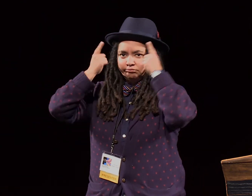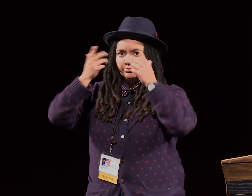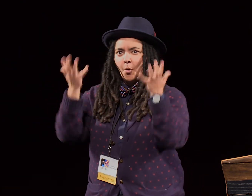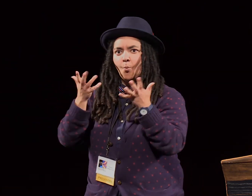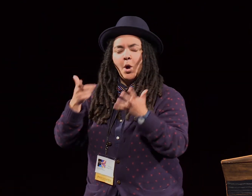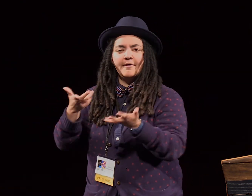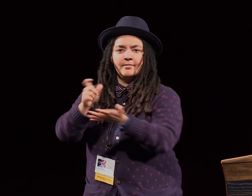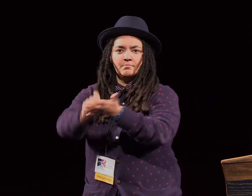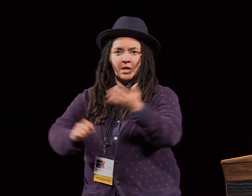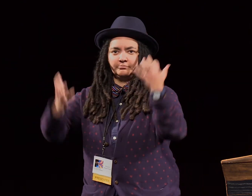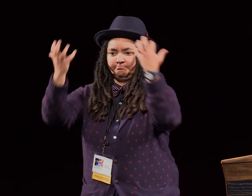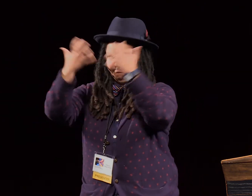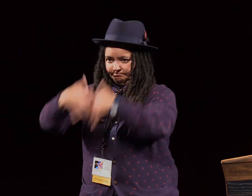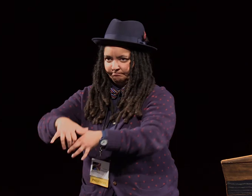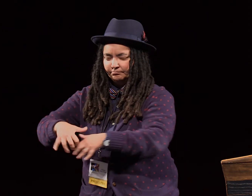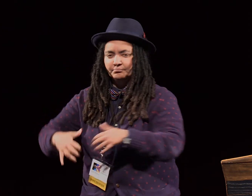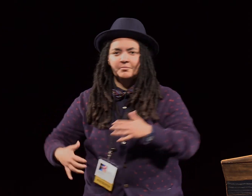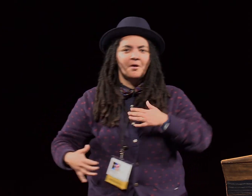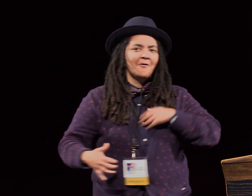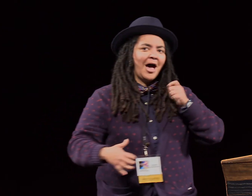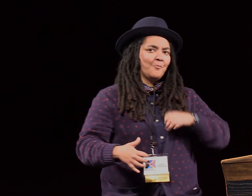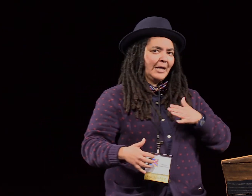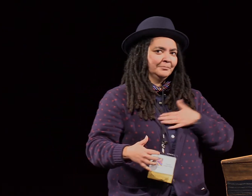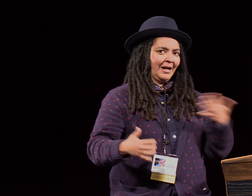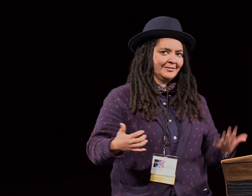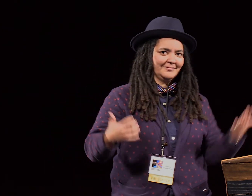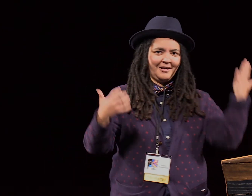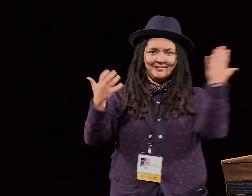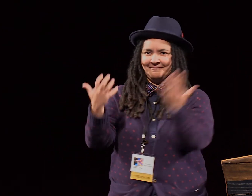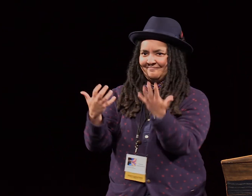We'd each take a turn. And it would all come together.